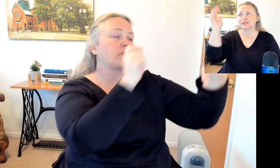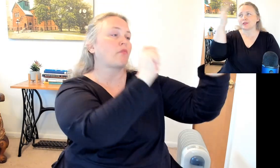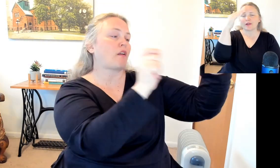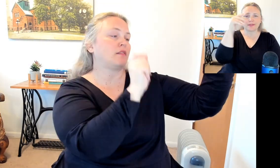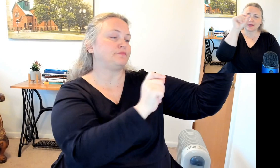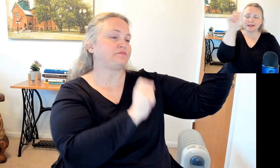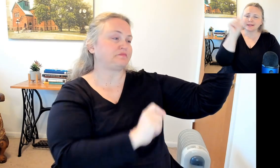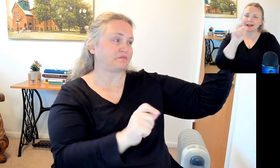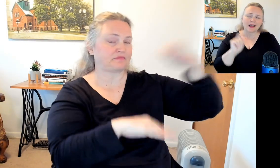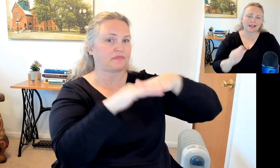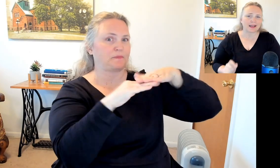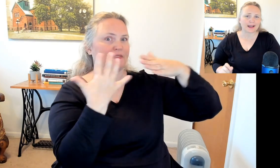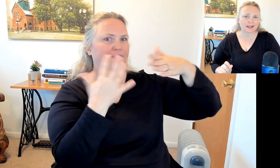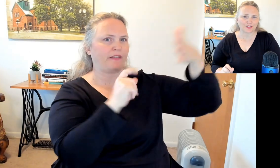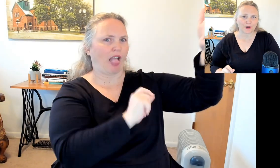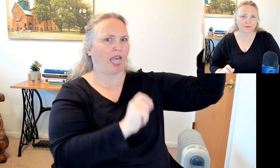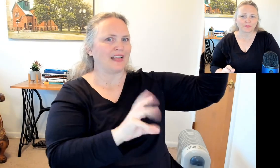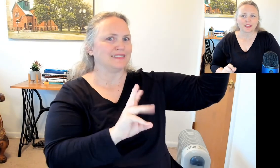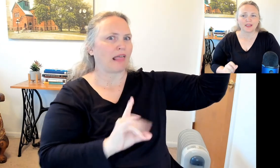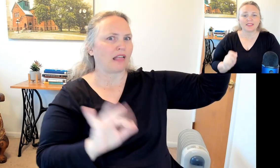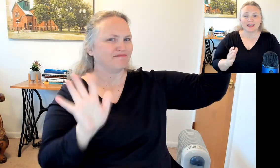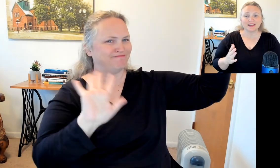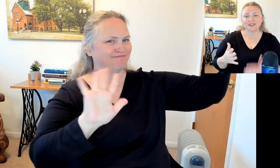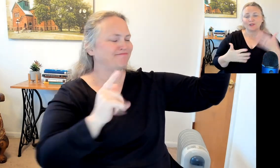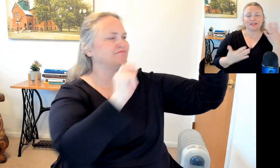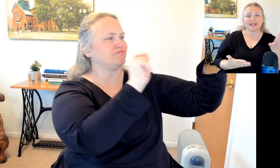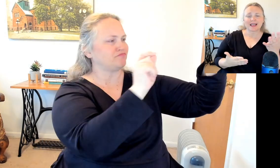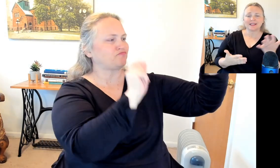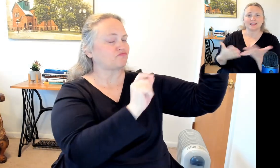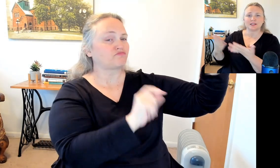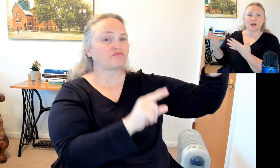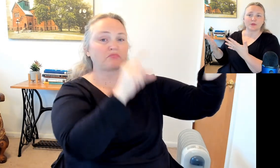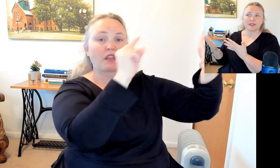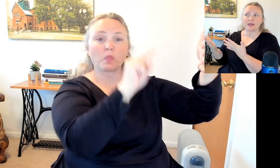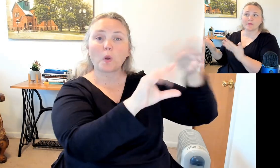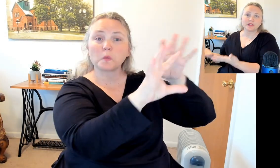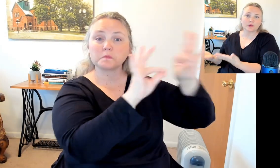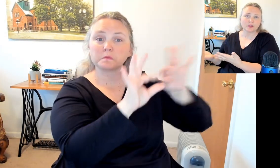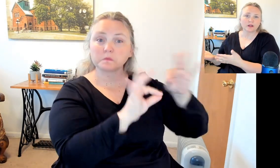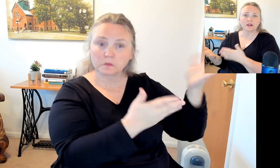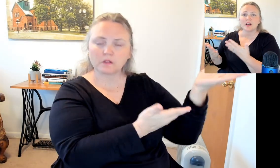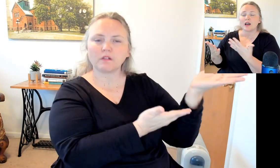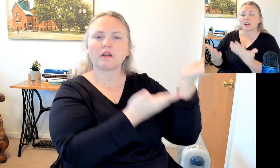Just go down the list and highlight as you go. Then, you could take that list and talk with a mentor, a